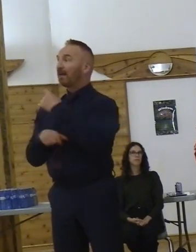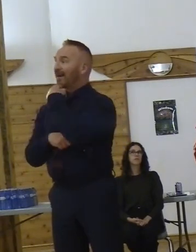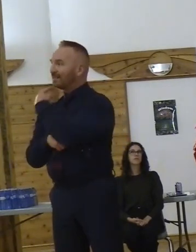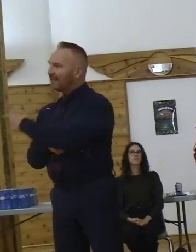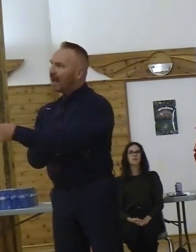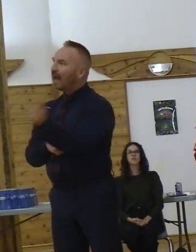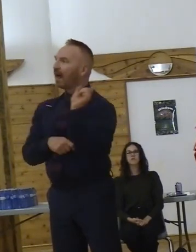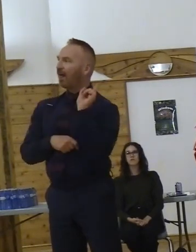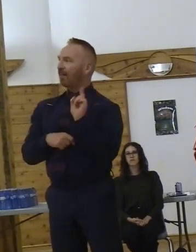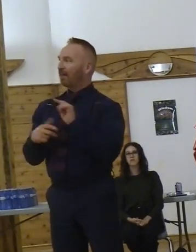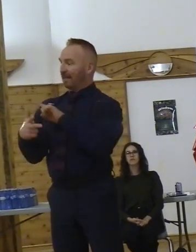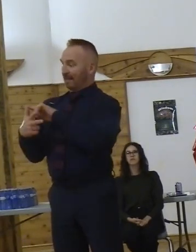in it.